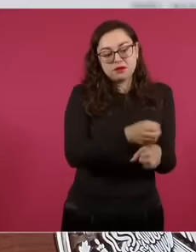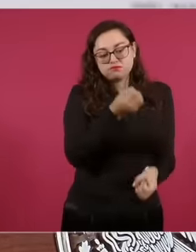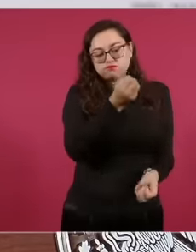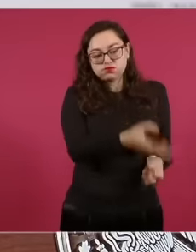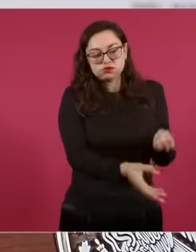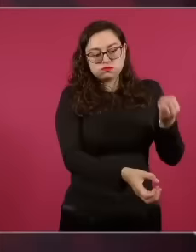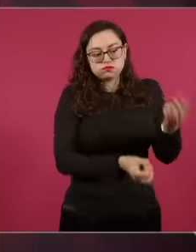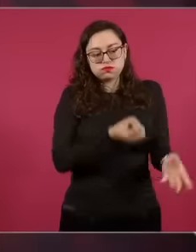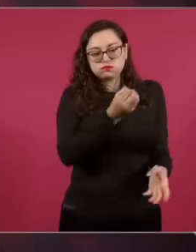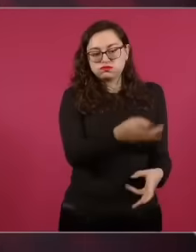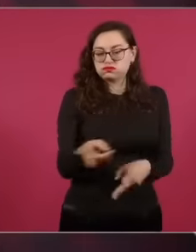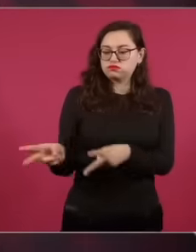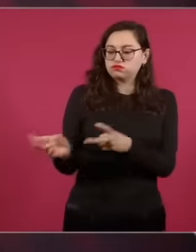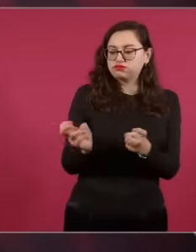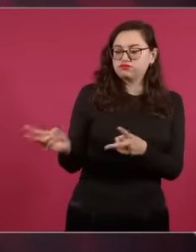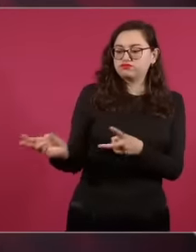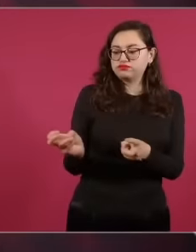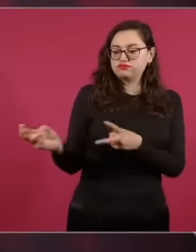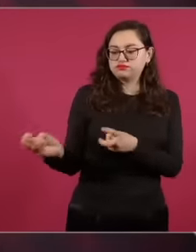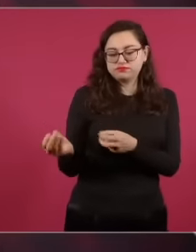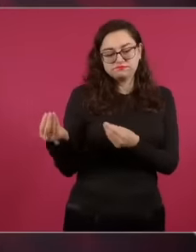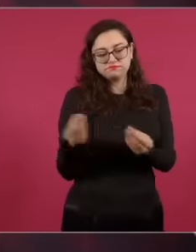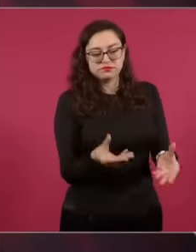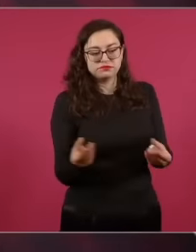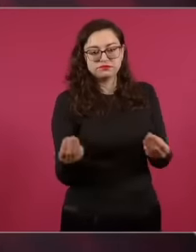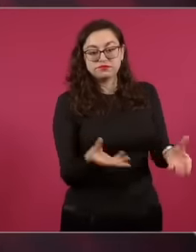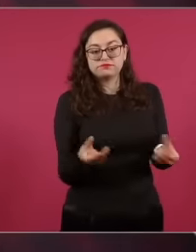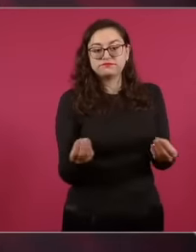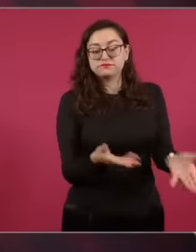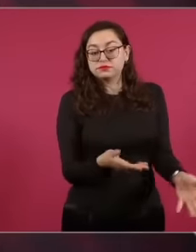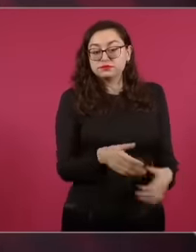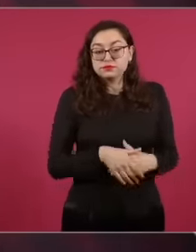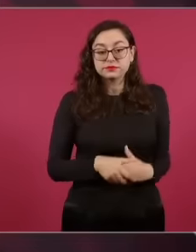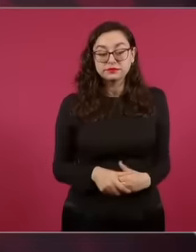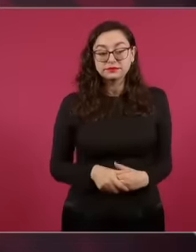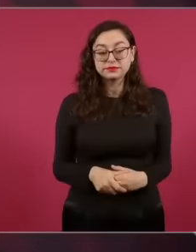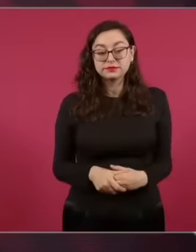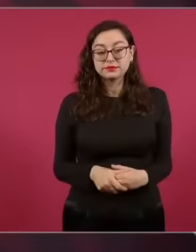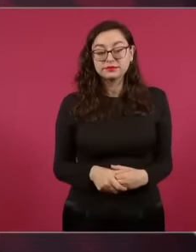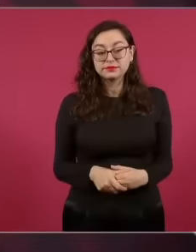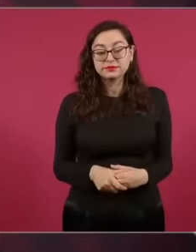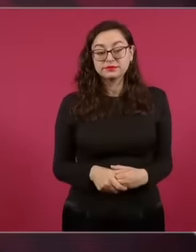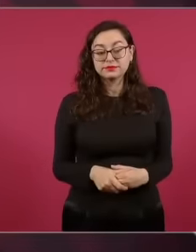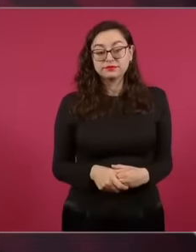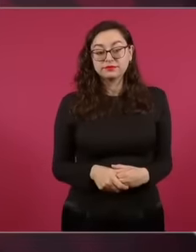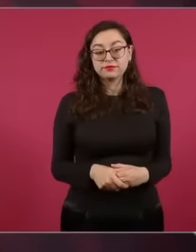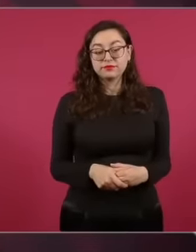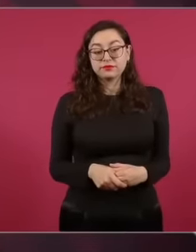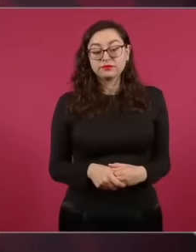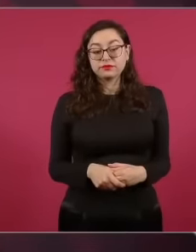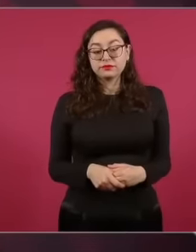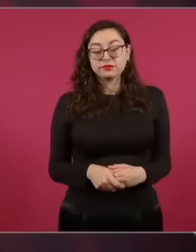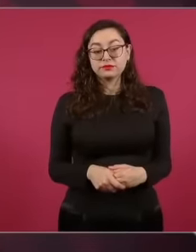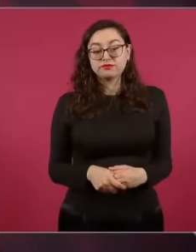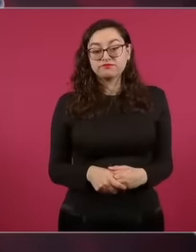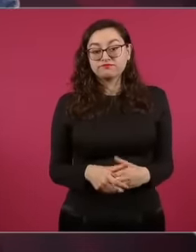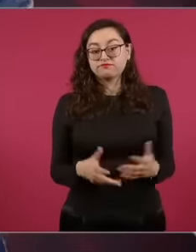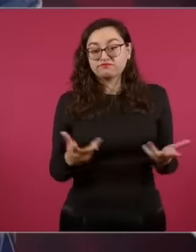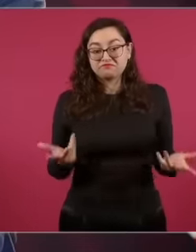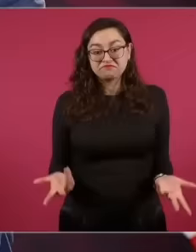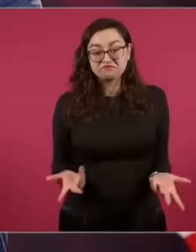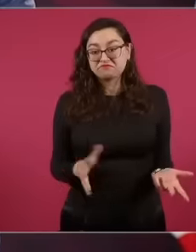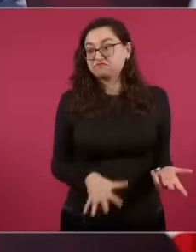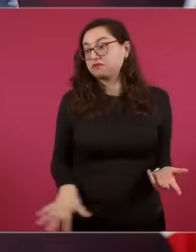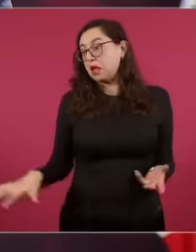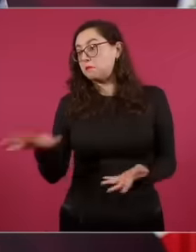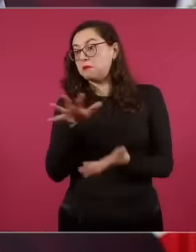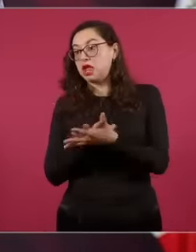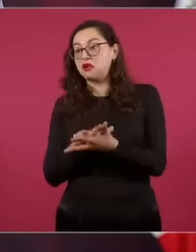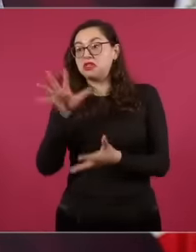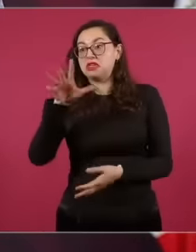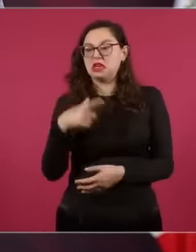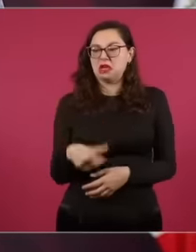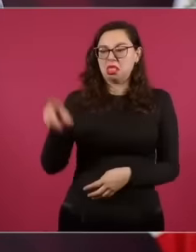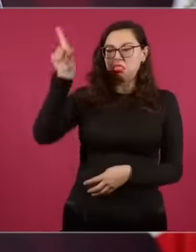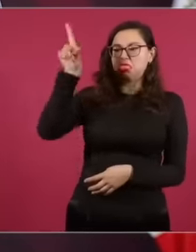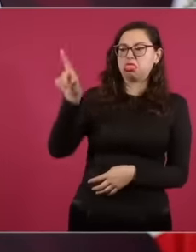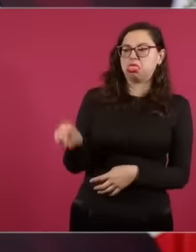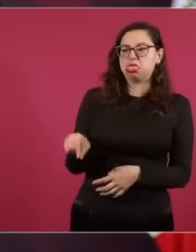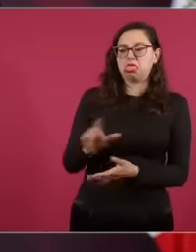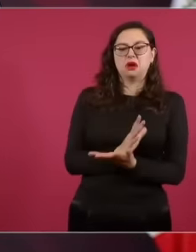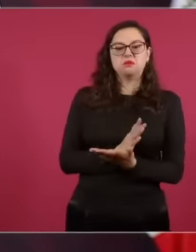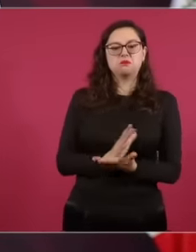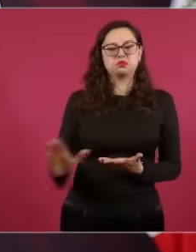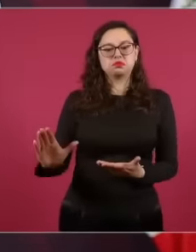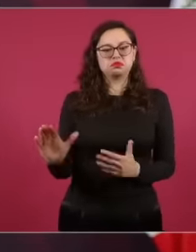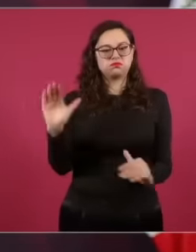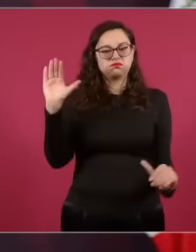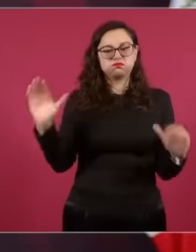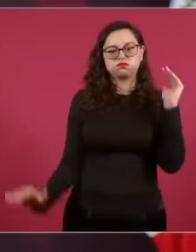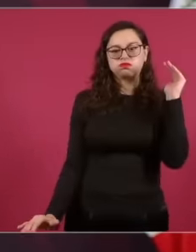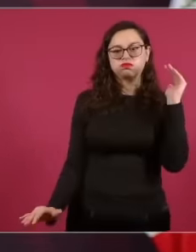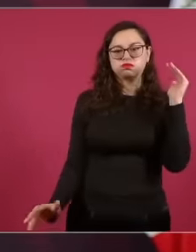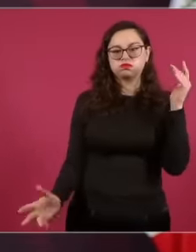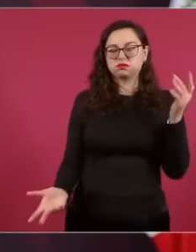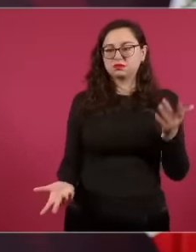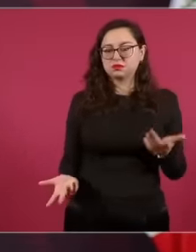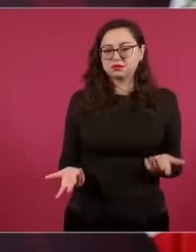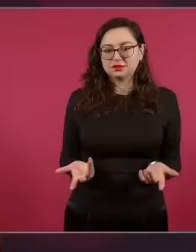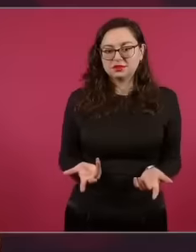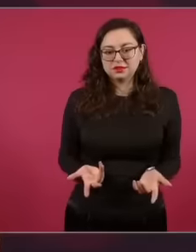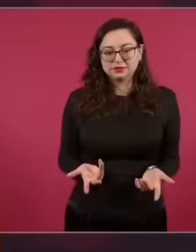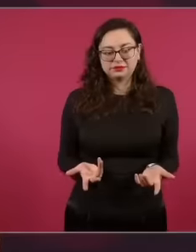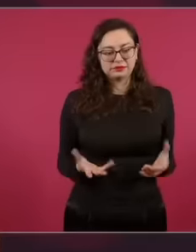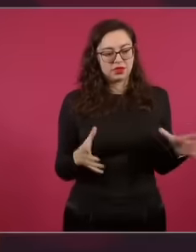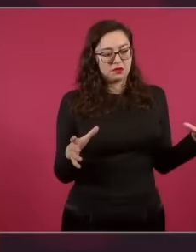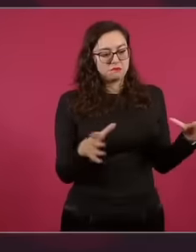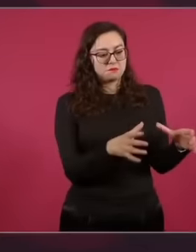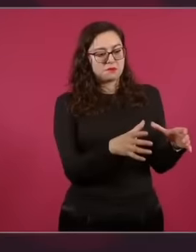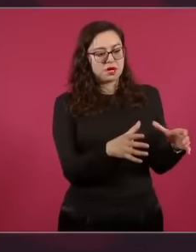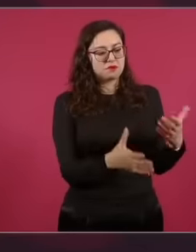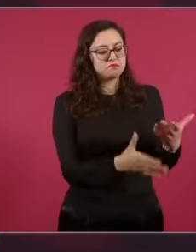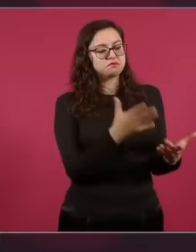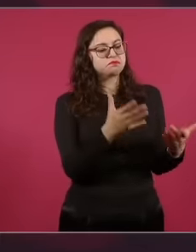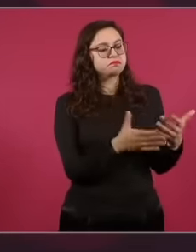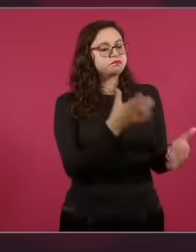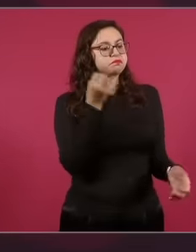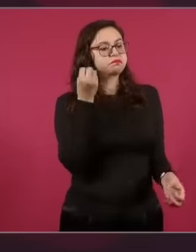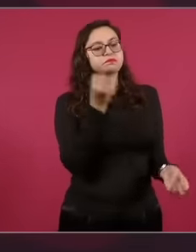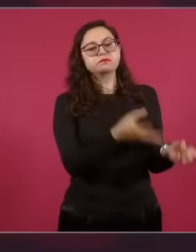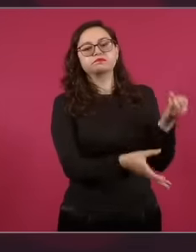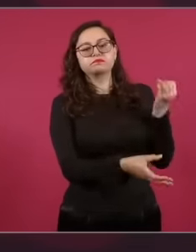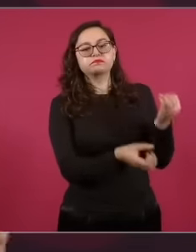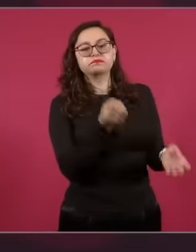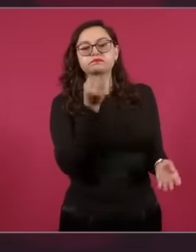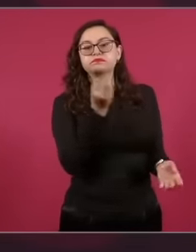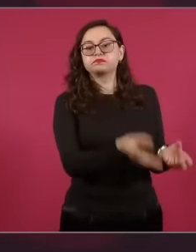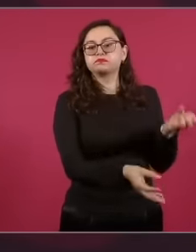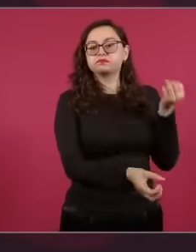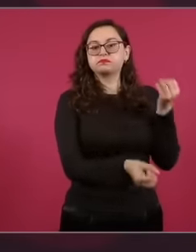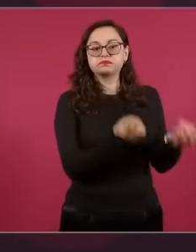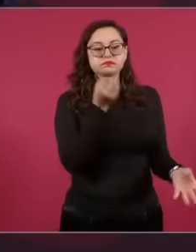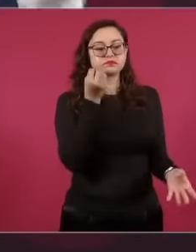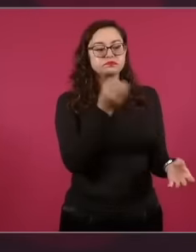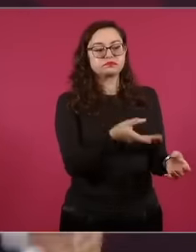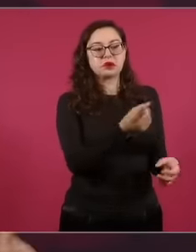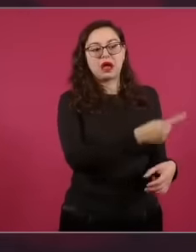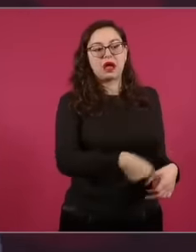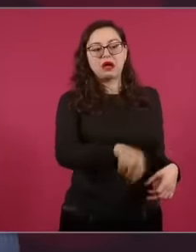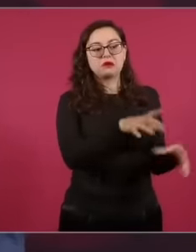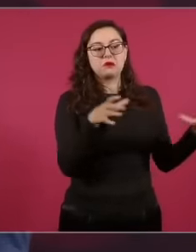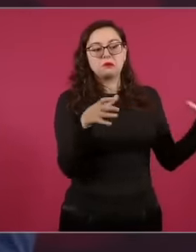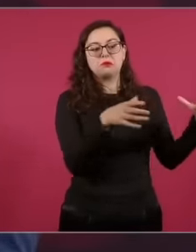plundering and humiliating the people only for a few Mexico was a country of a minority